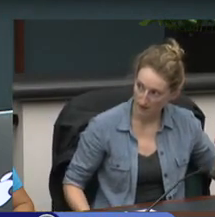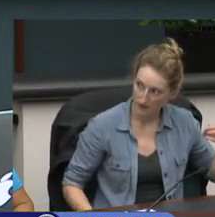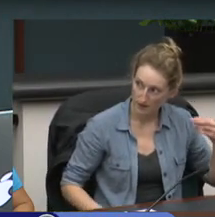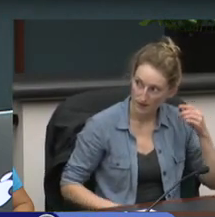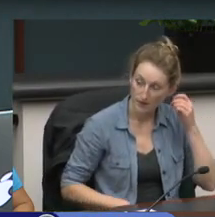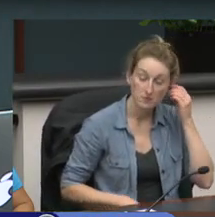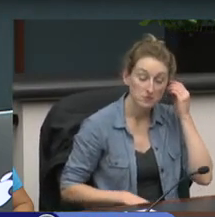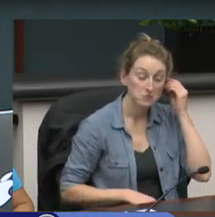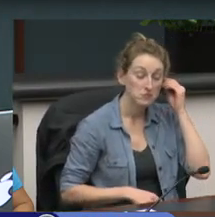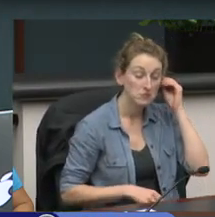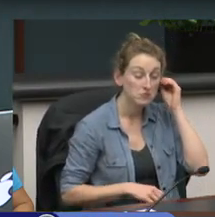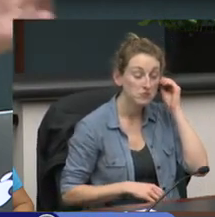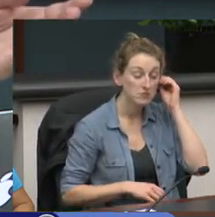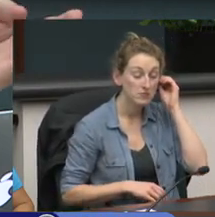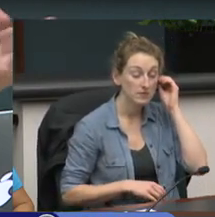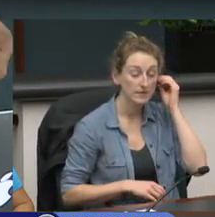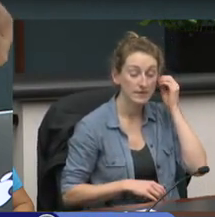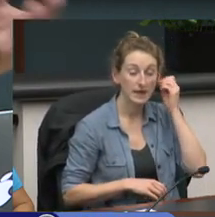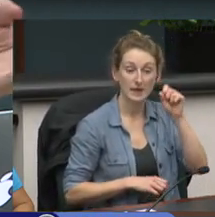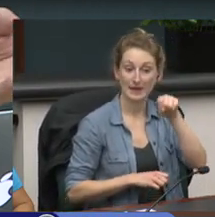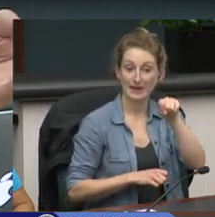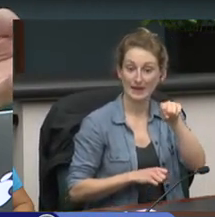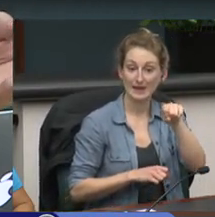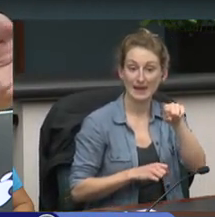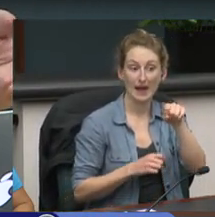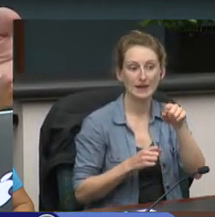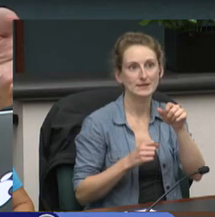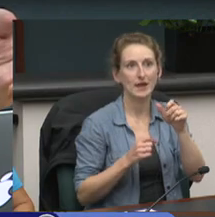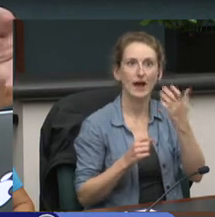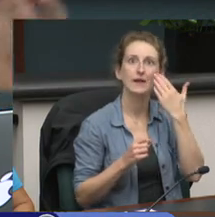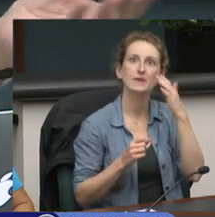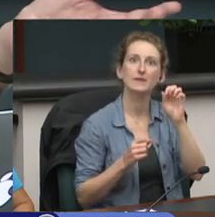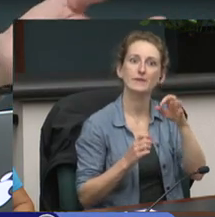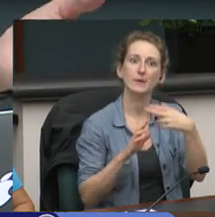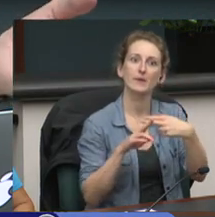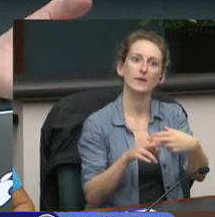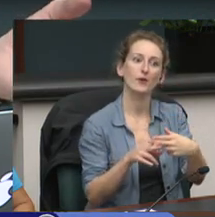it might go so far say that it encourages them but maybe it does would